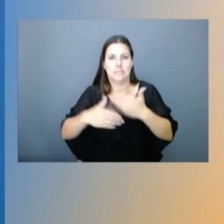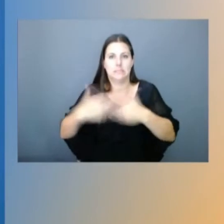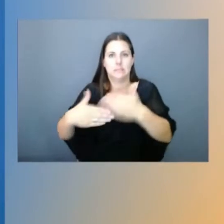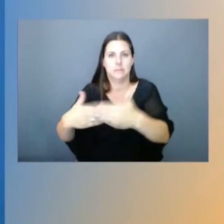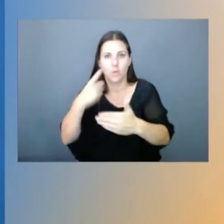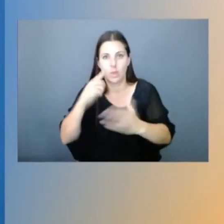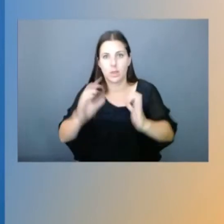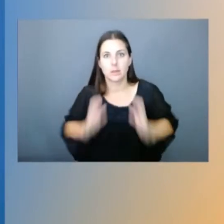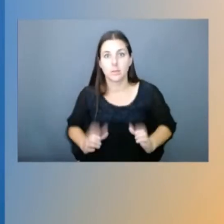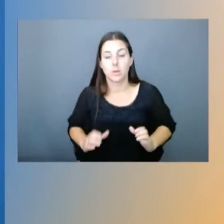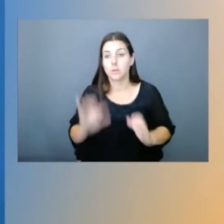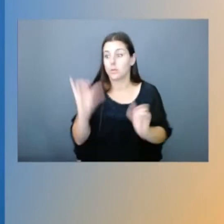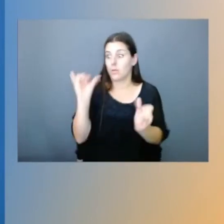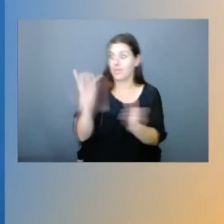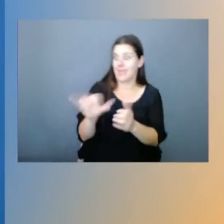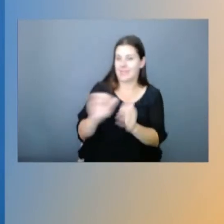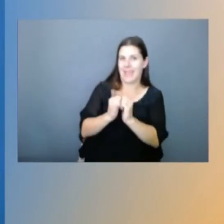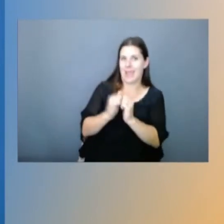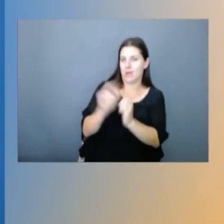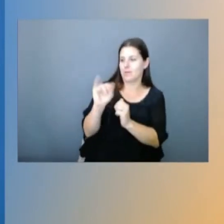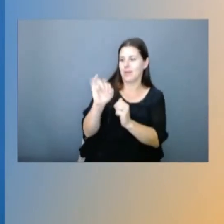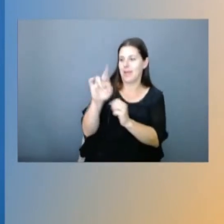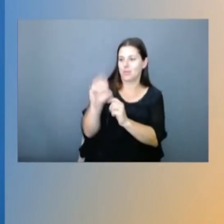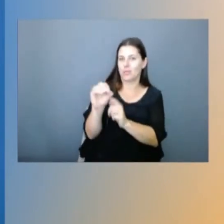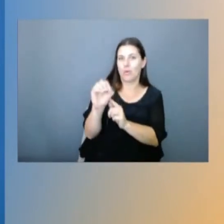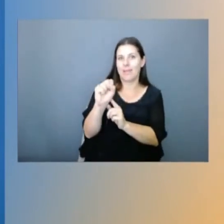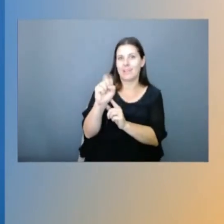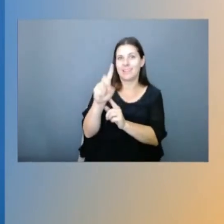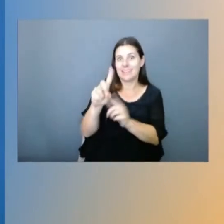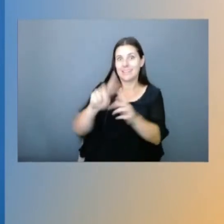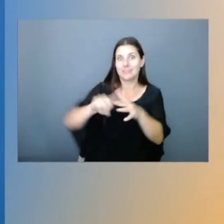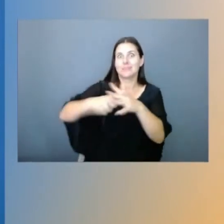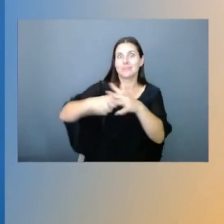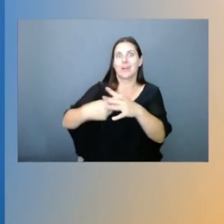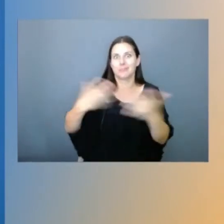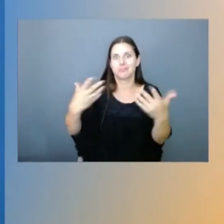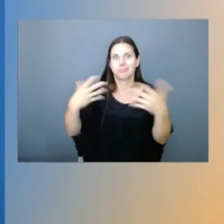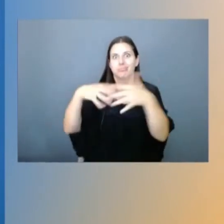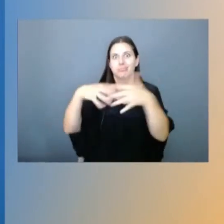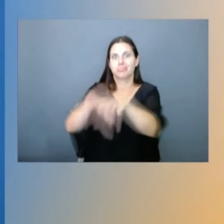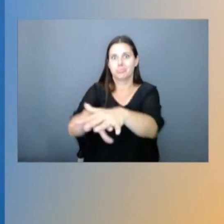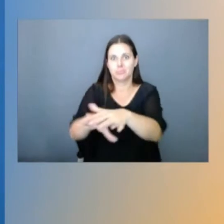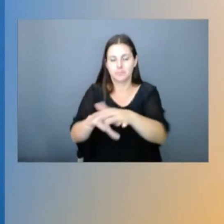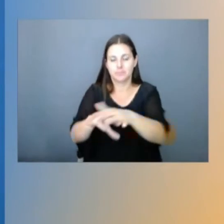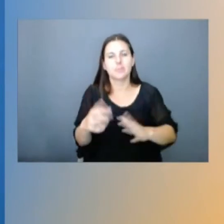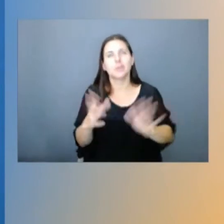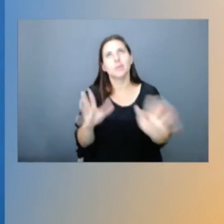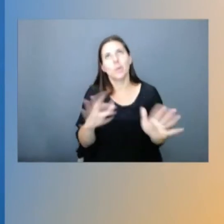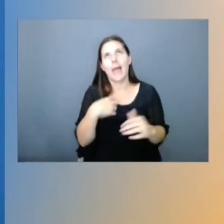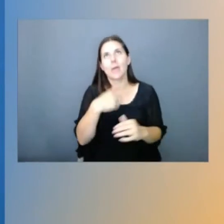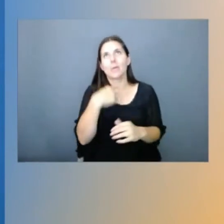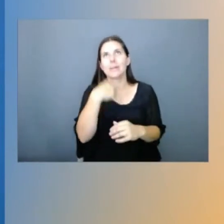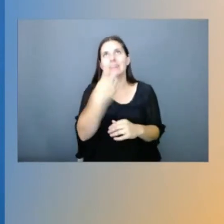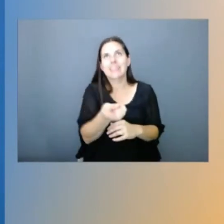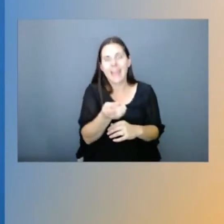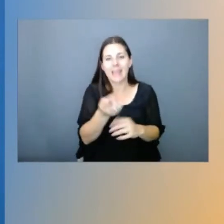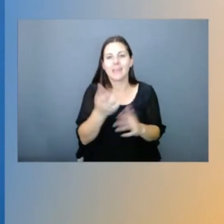story came together. Generally, I think I would put it this way, which is what really the theme of this today's topic is